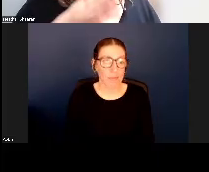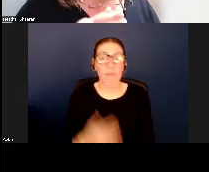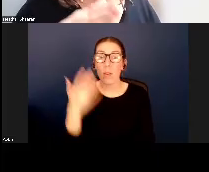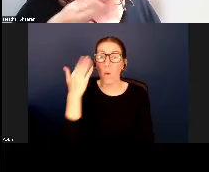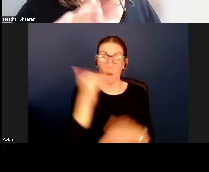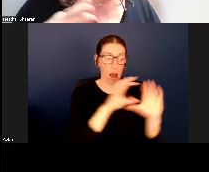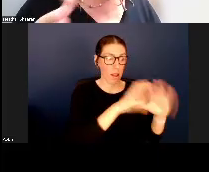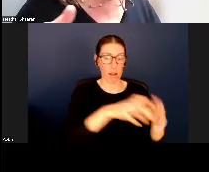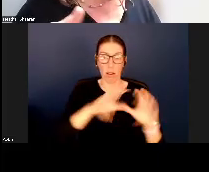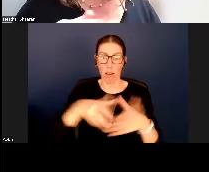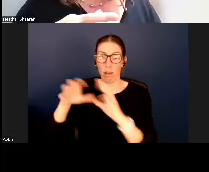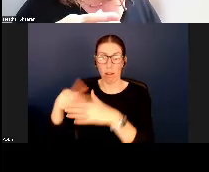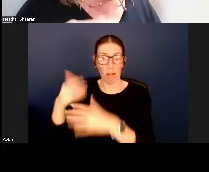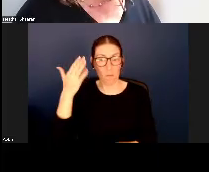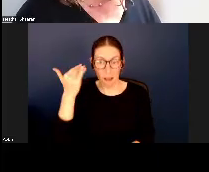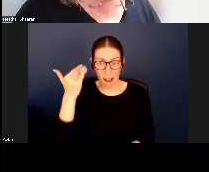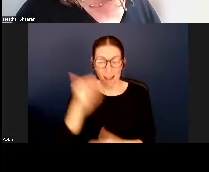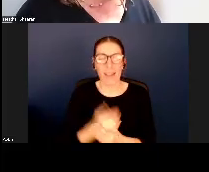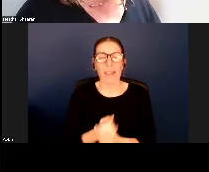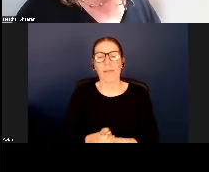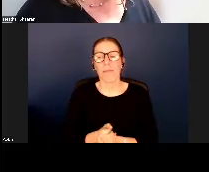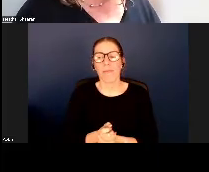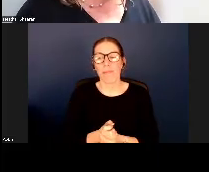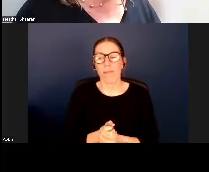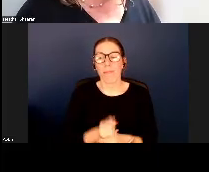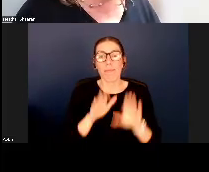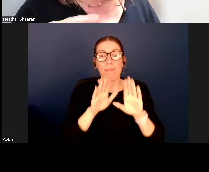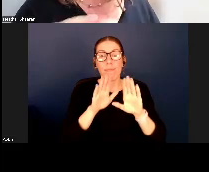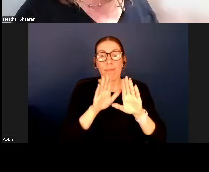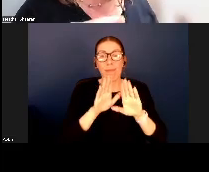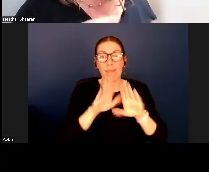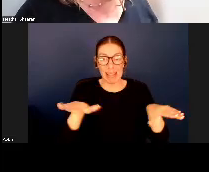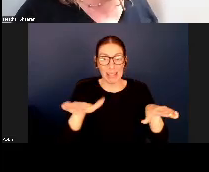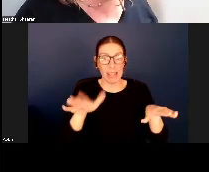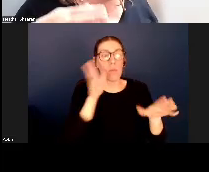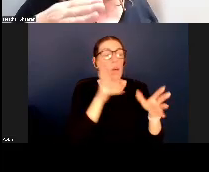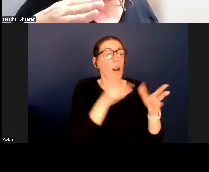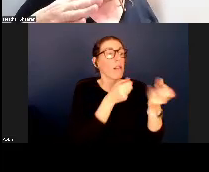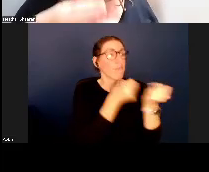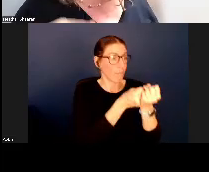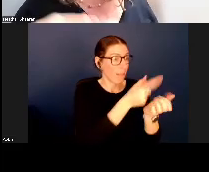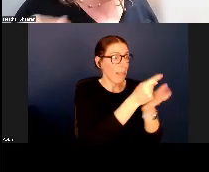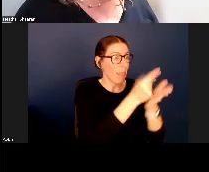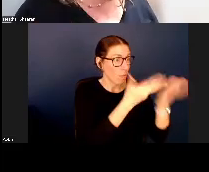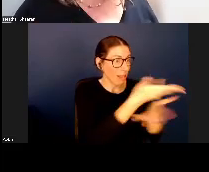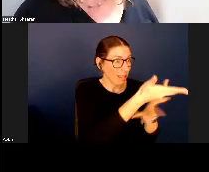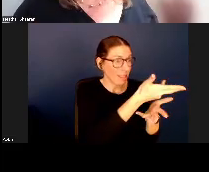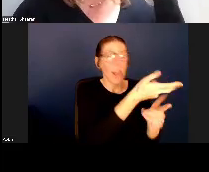kiddos transition between different therapists and that can affect wait times between each of these